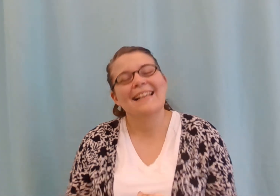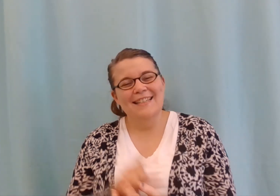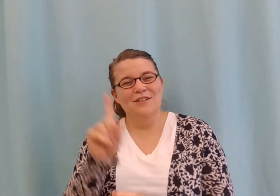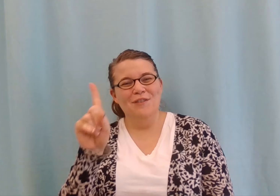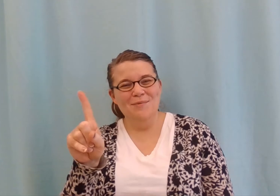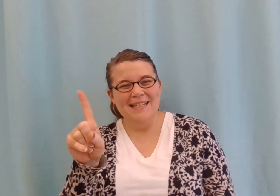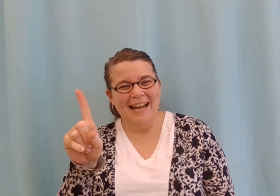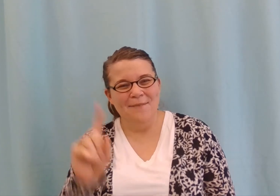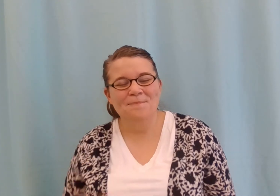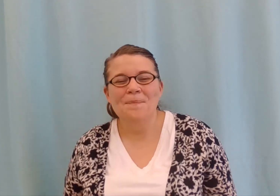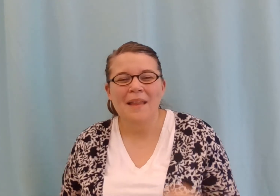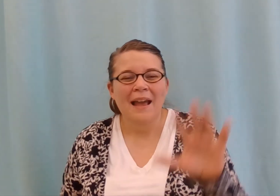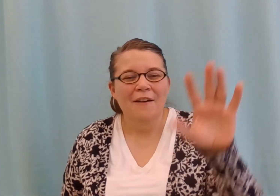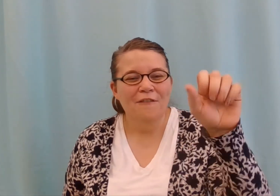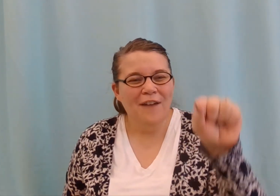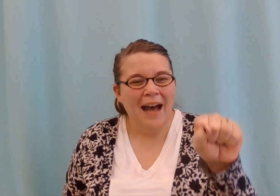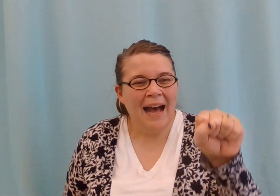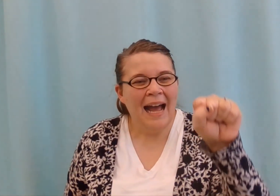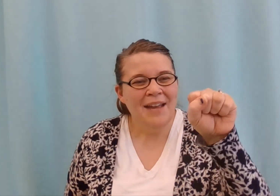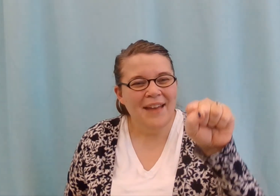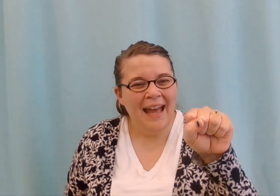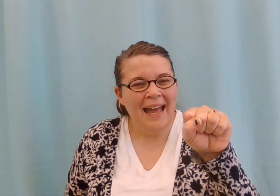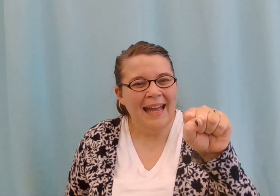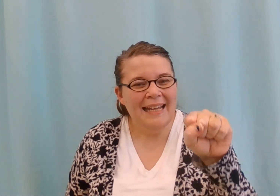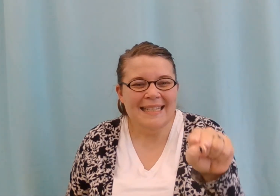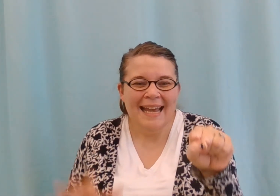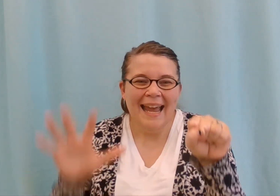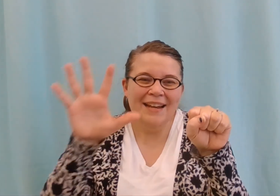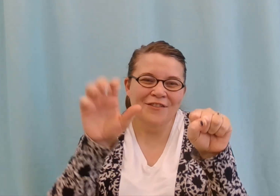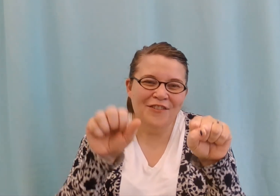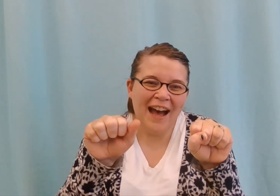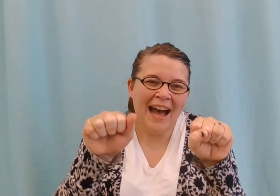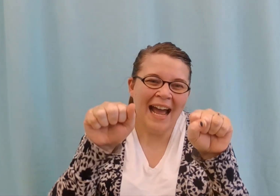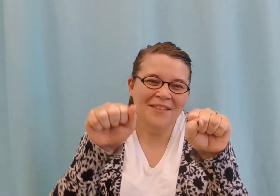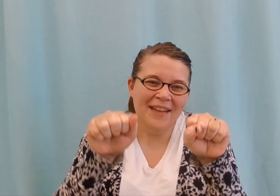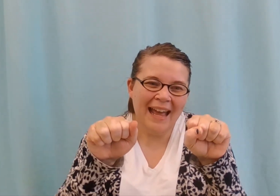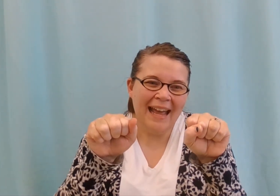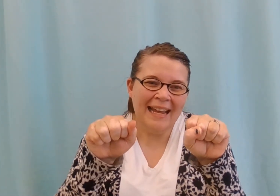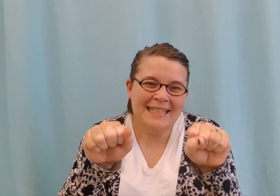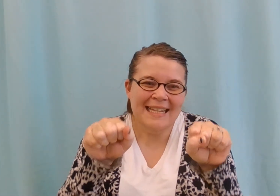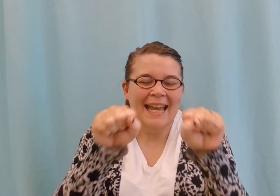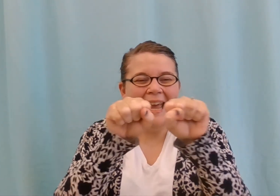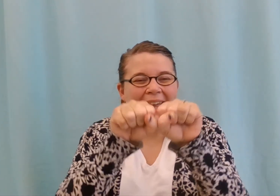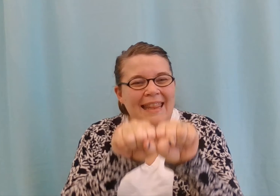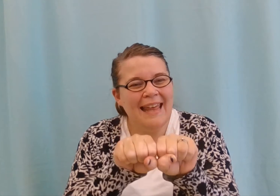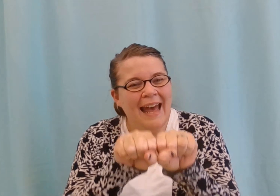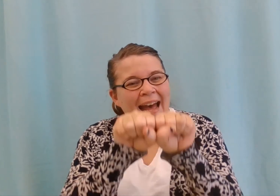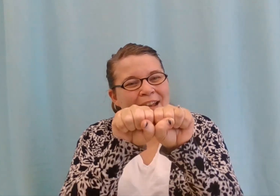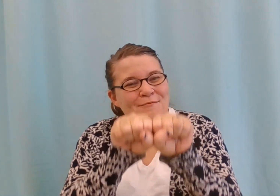Let's do it one more time. Five eggs and five eggs and that